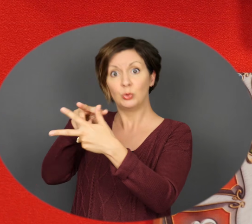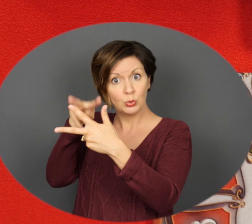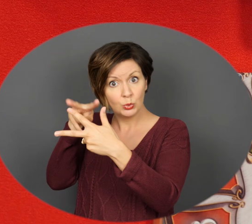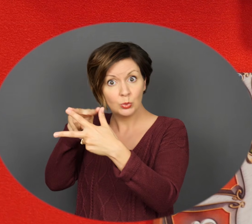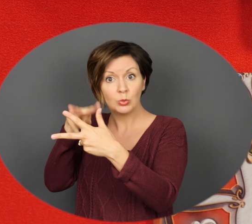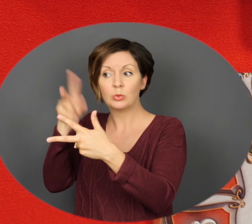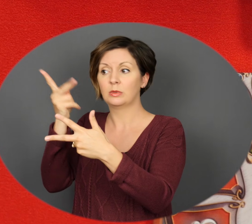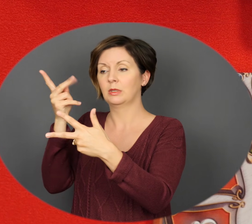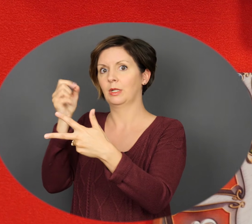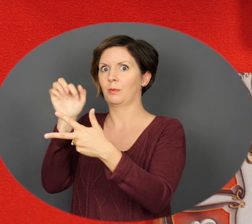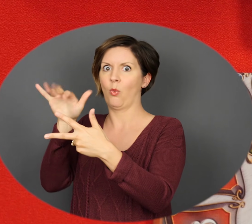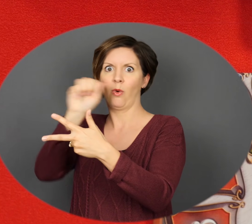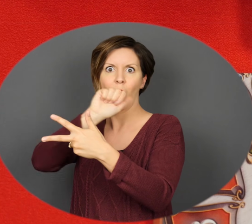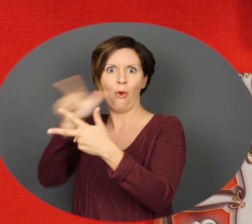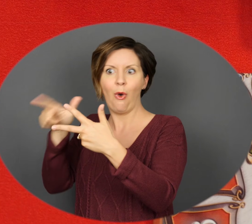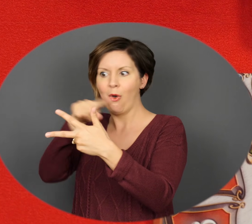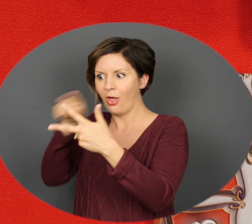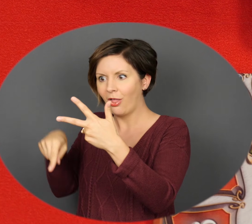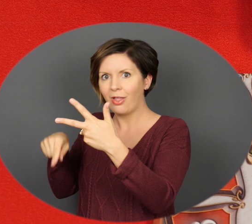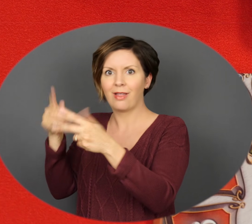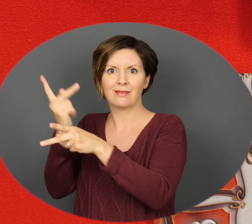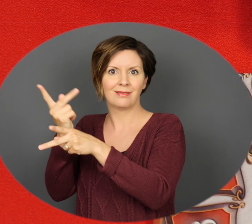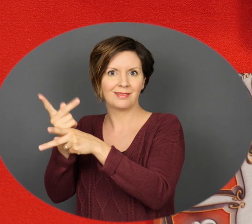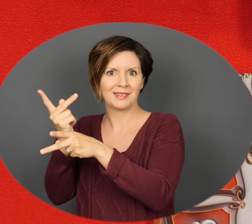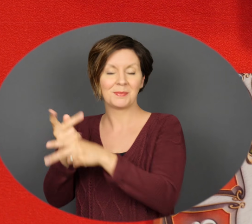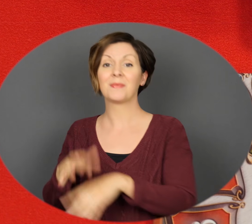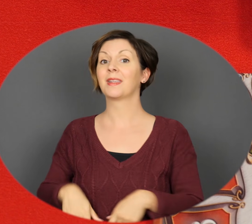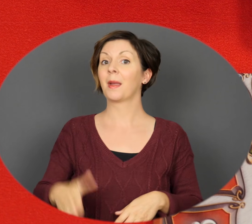You're also allowed to look at your other destination cards while you're making this decision,